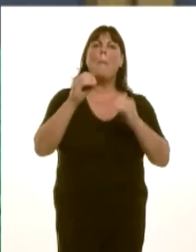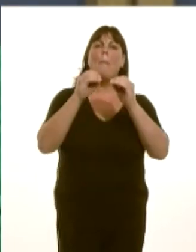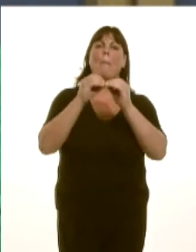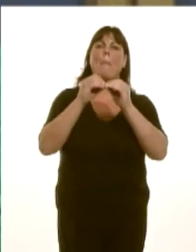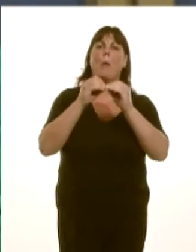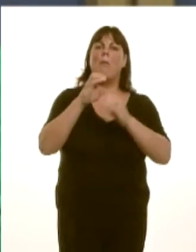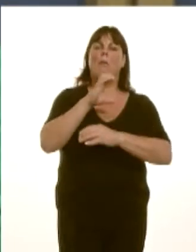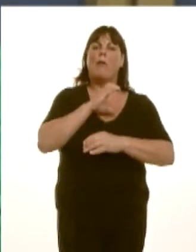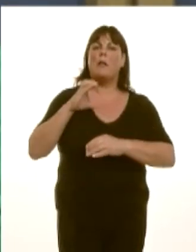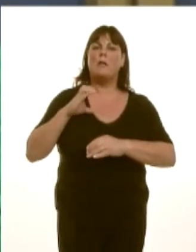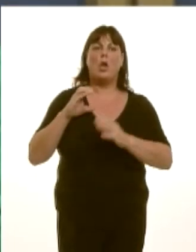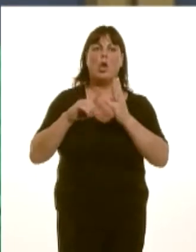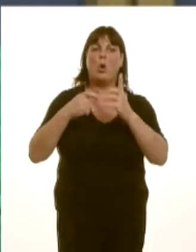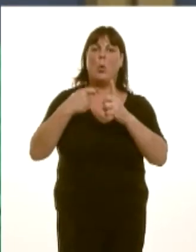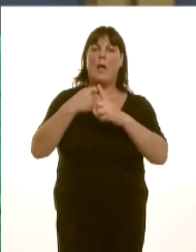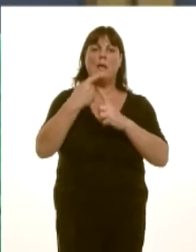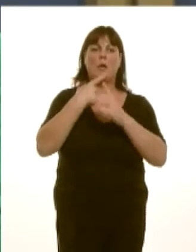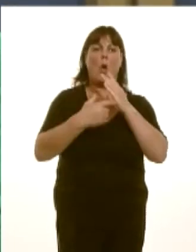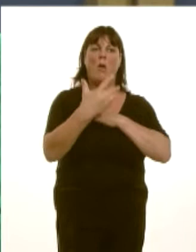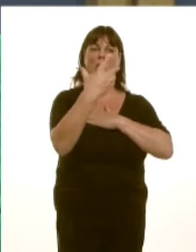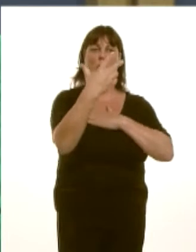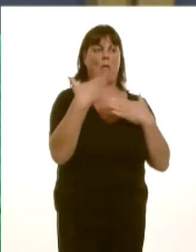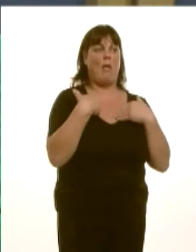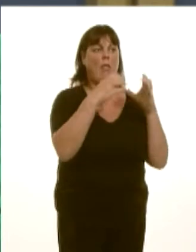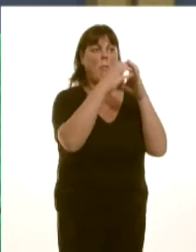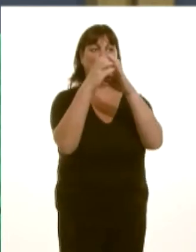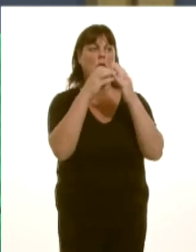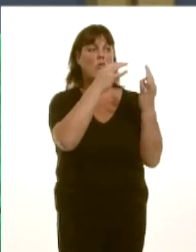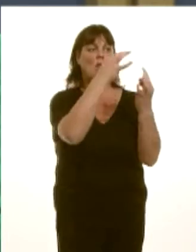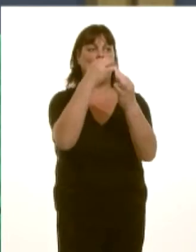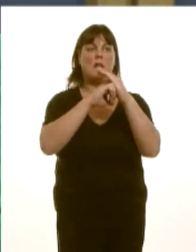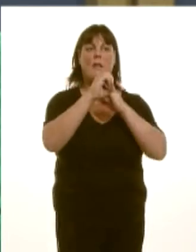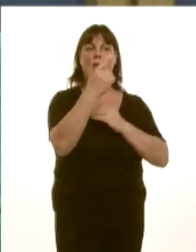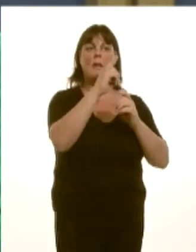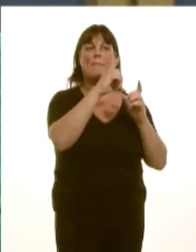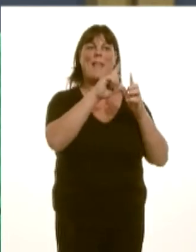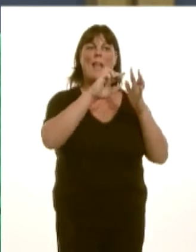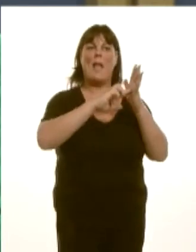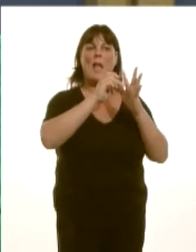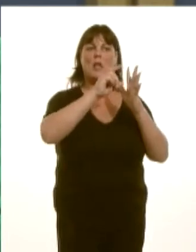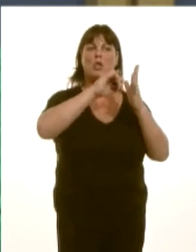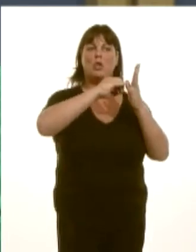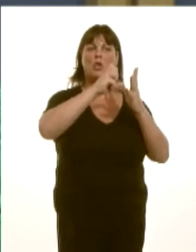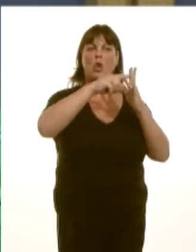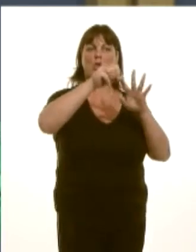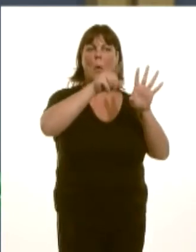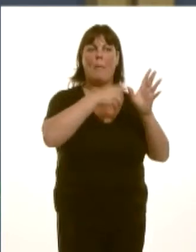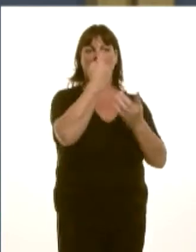in Wales have undergone accreditation for their endoscopy units by the joint advisory group for gastroenterology.